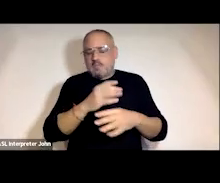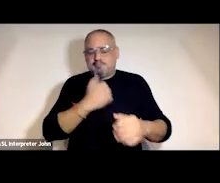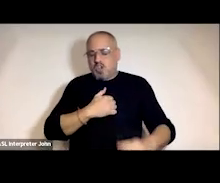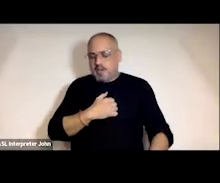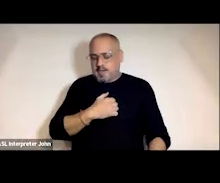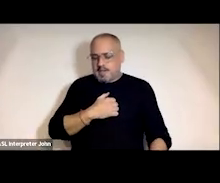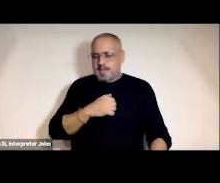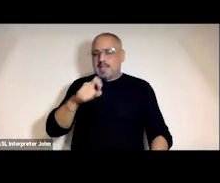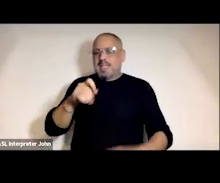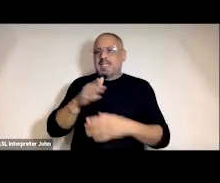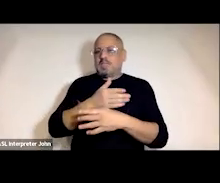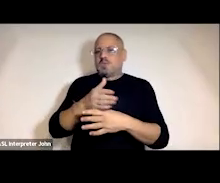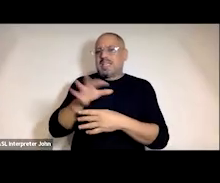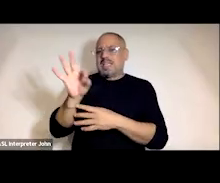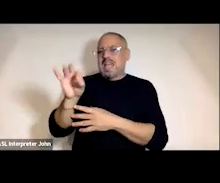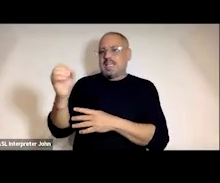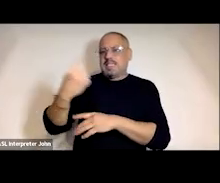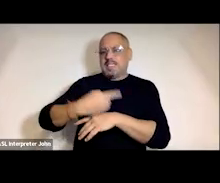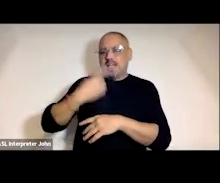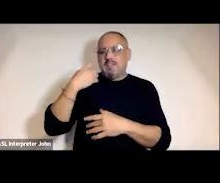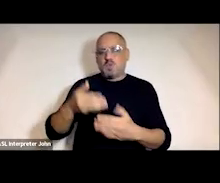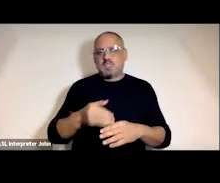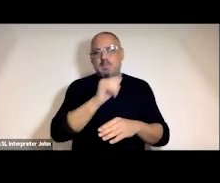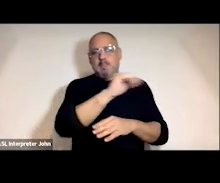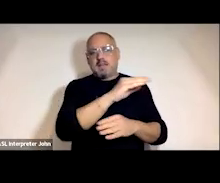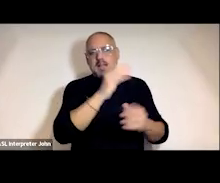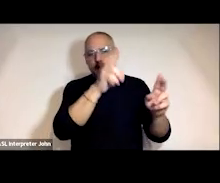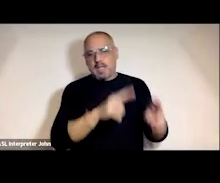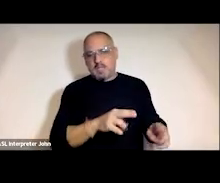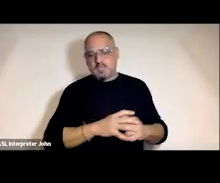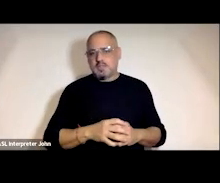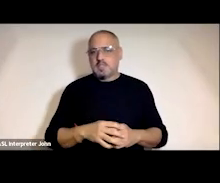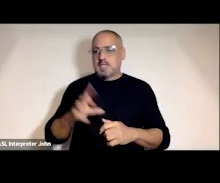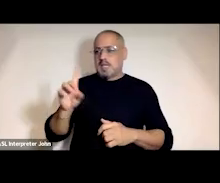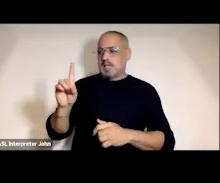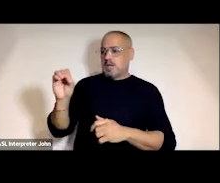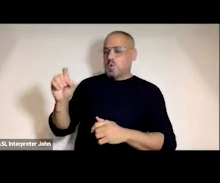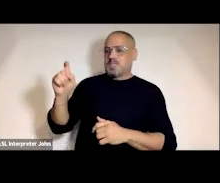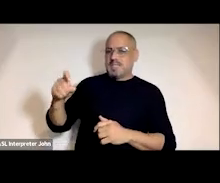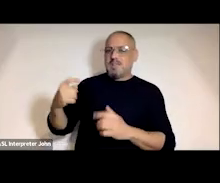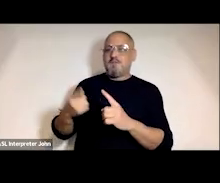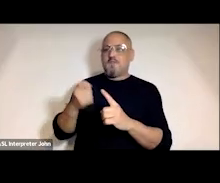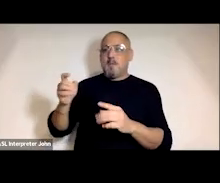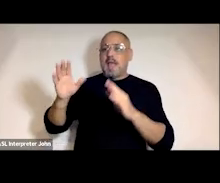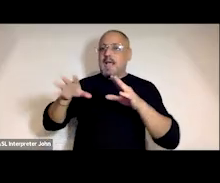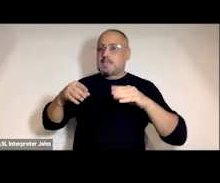They're needed within 90 days of submitting the application. And the diagnosis has to be from an acceptable medical source,